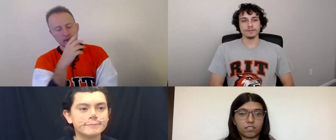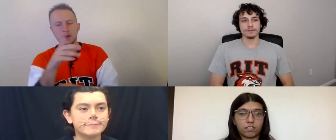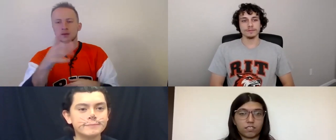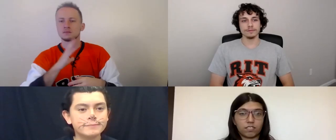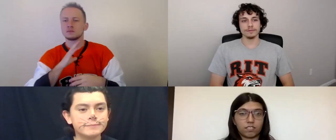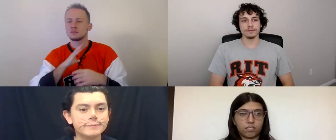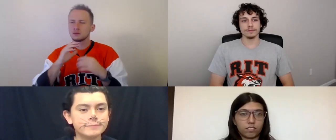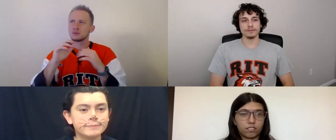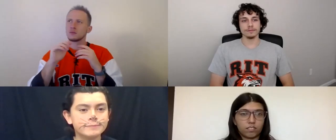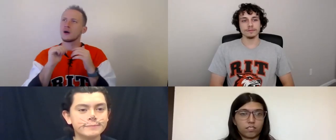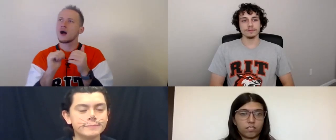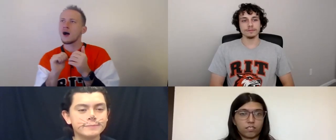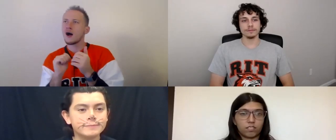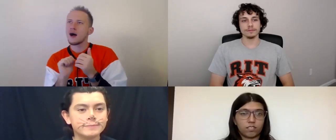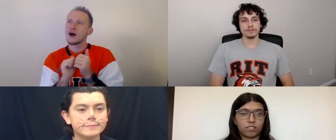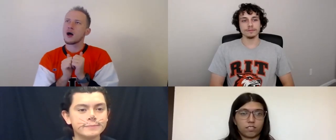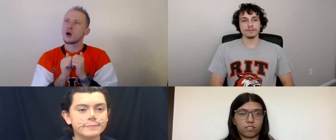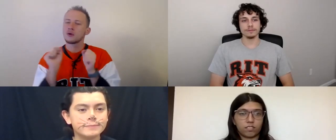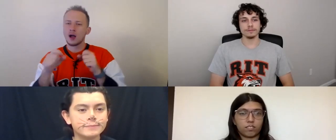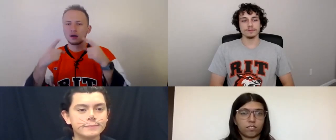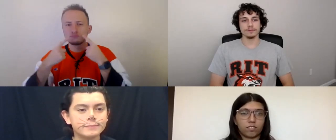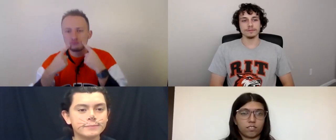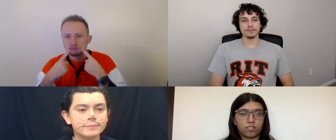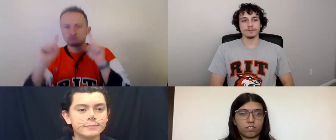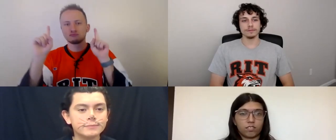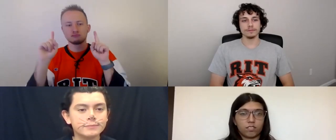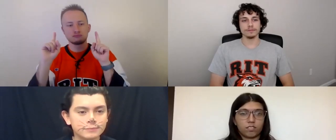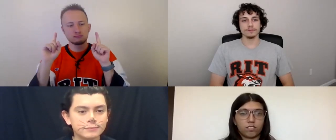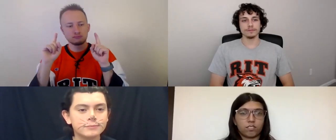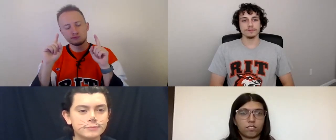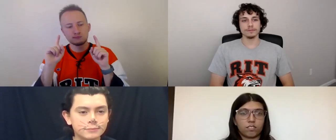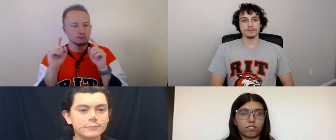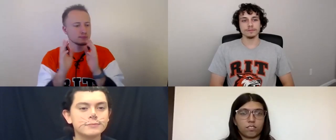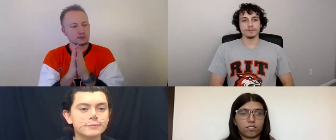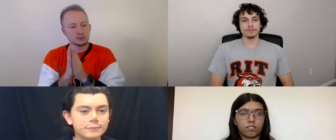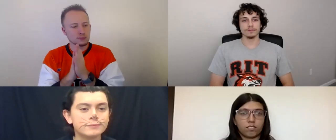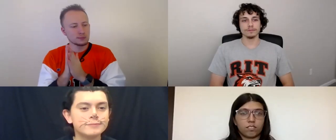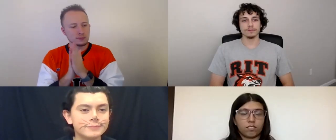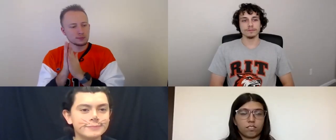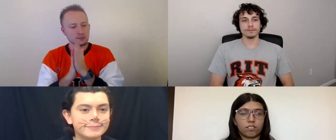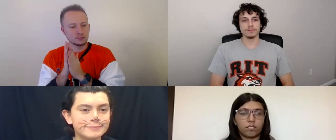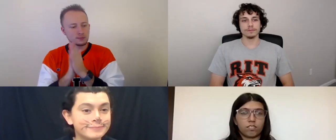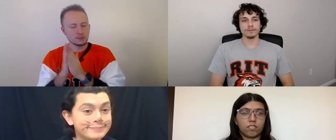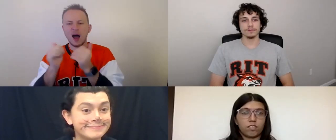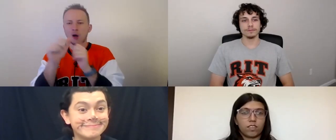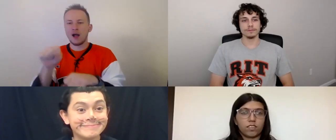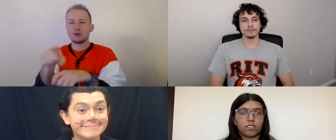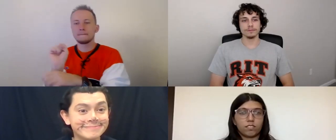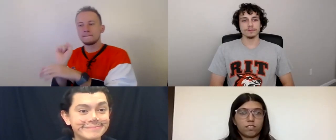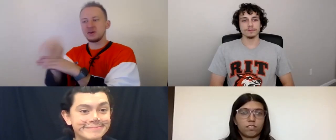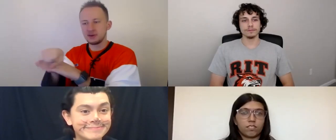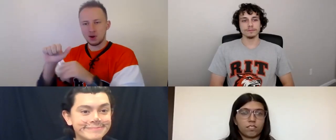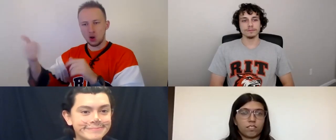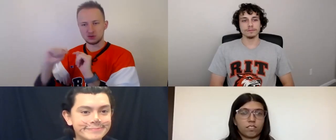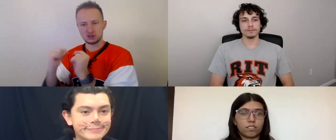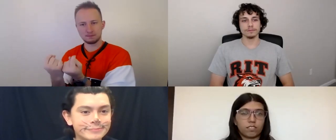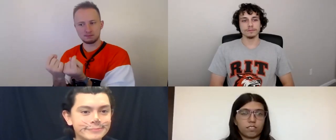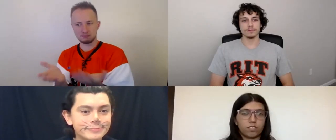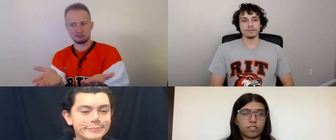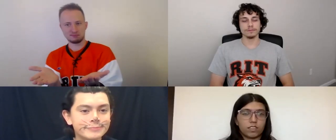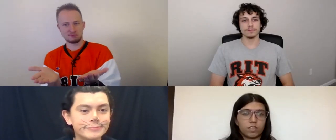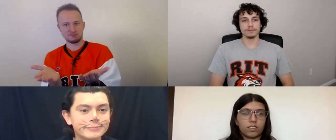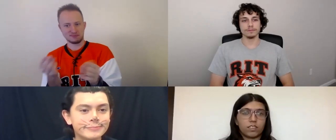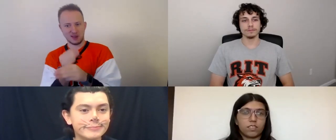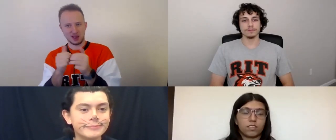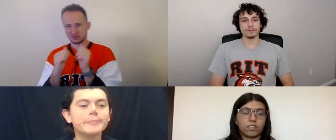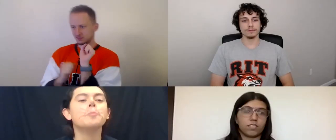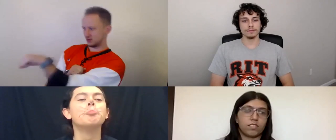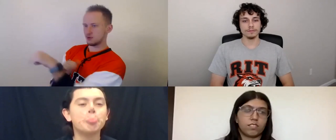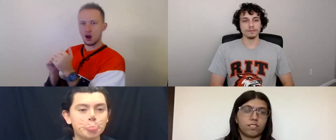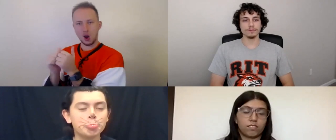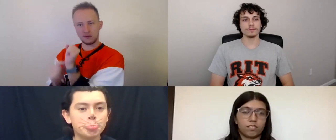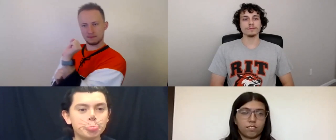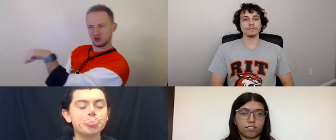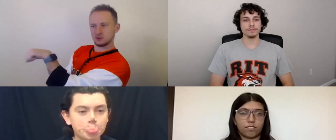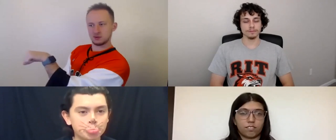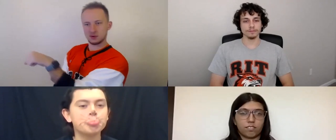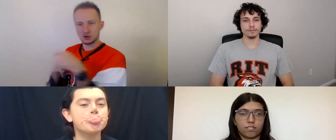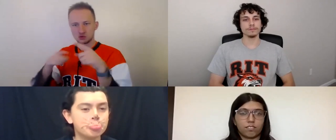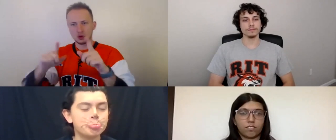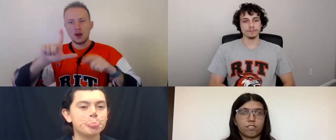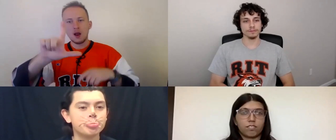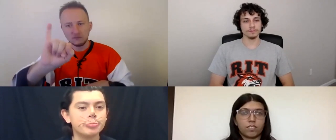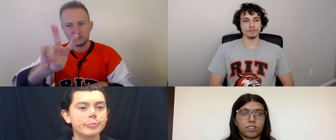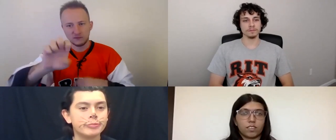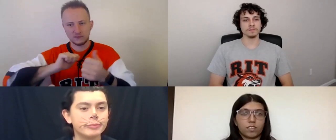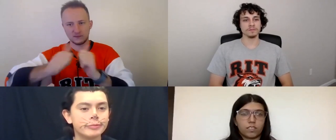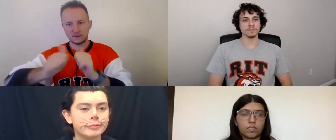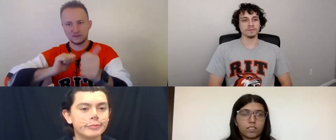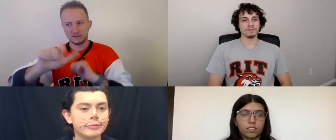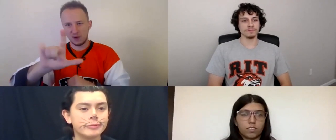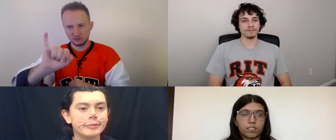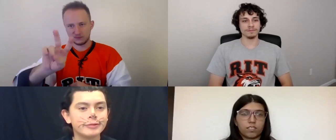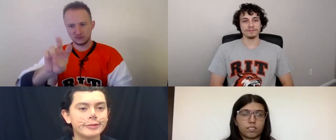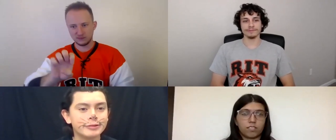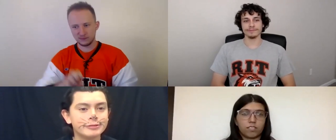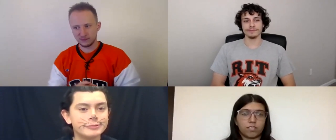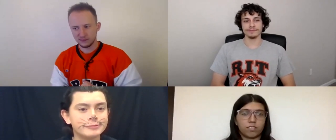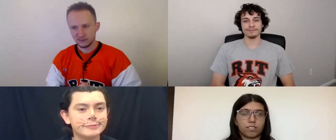Matt: How can you beat the other team? How do you beat them during a live math competition?